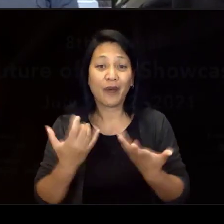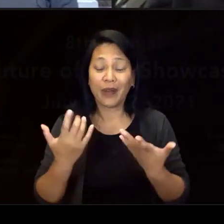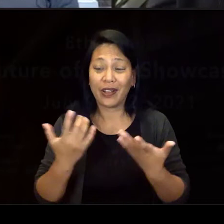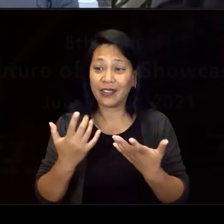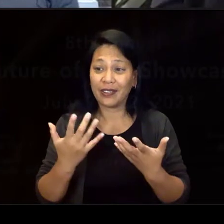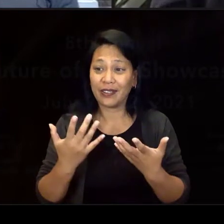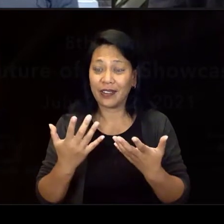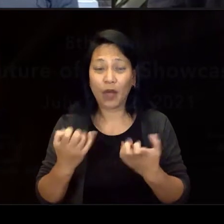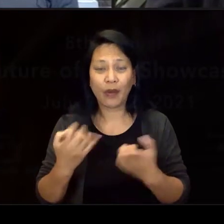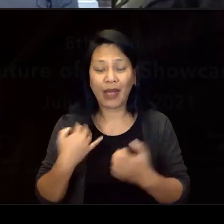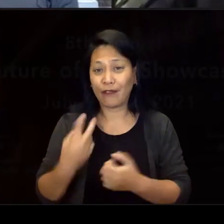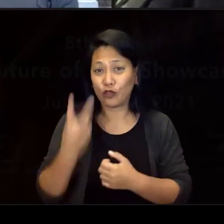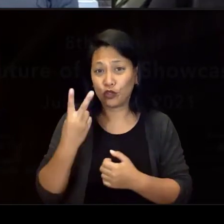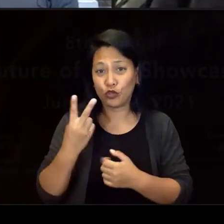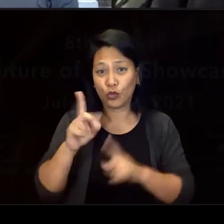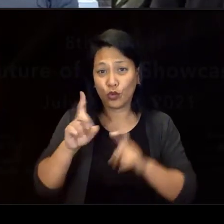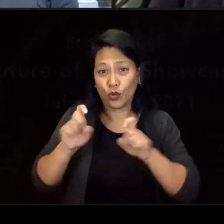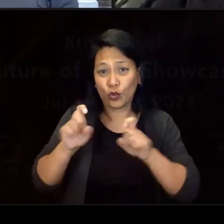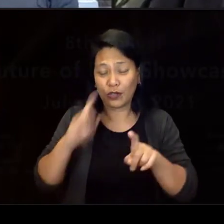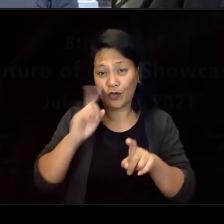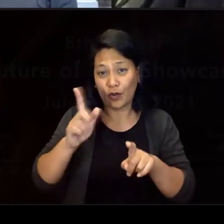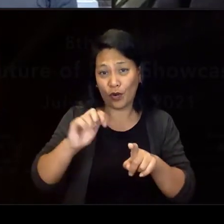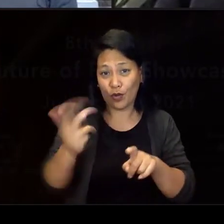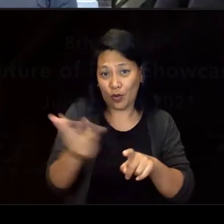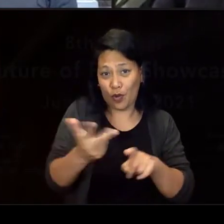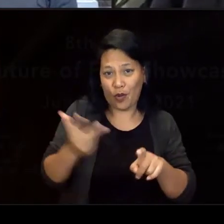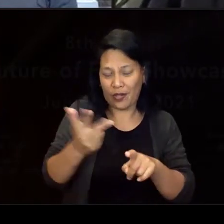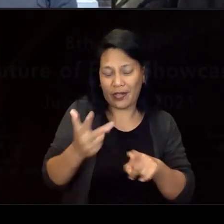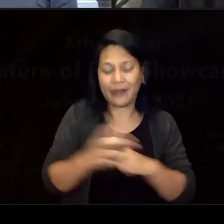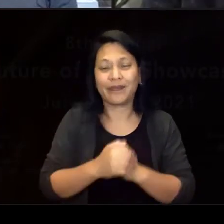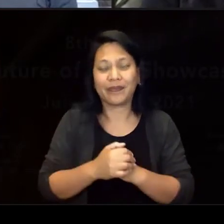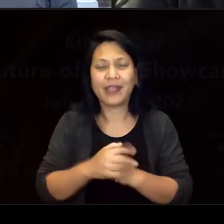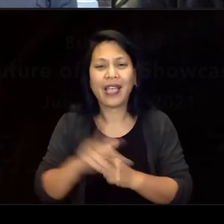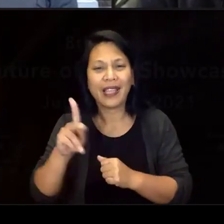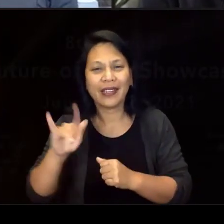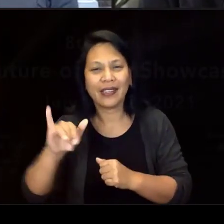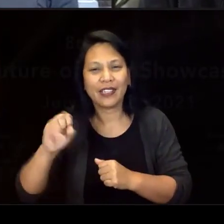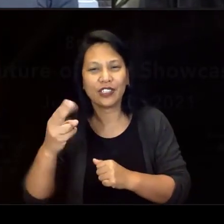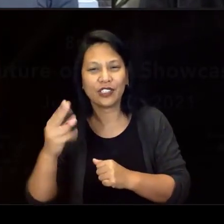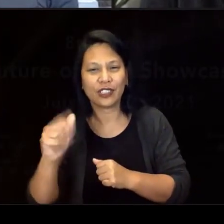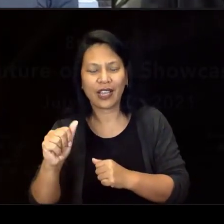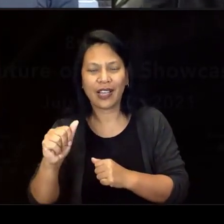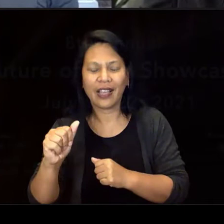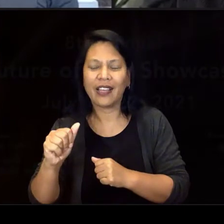These are two general questions for everybody in the room and Kyisha, because you were already talking, I want to hold it on you.